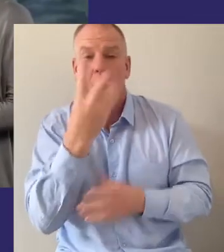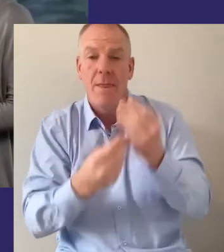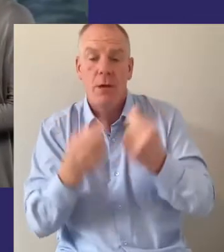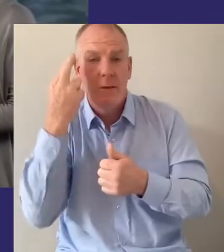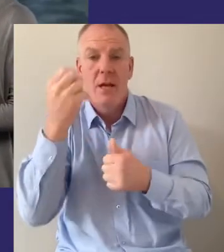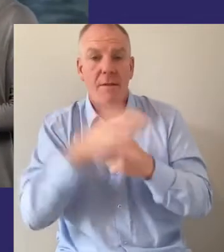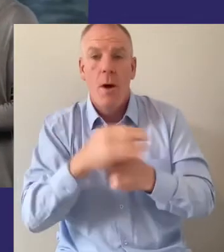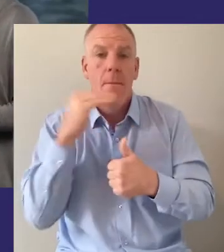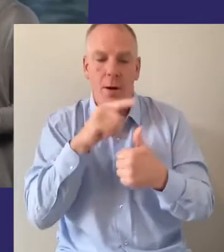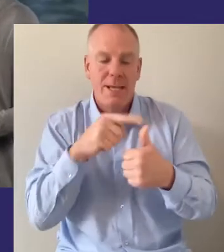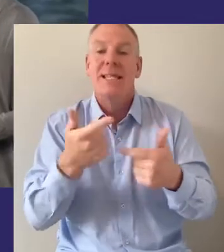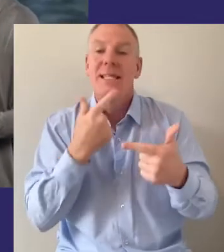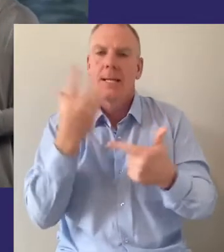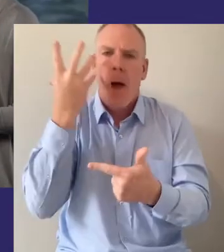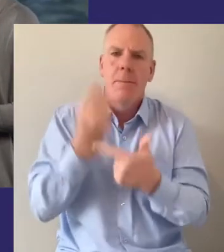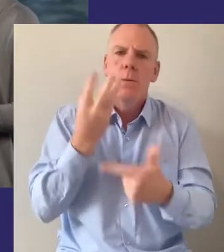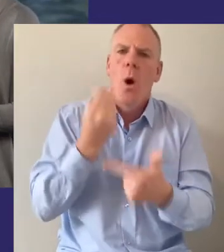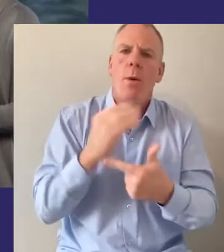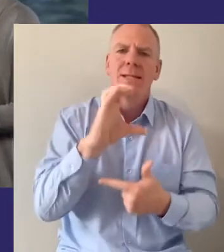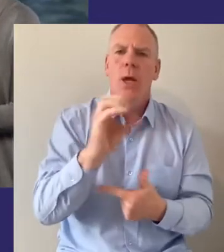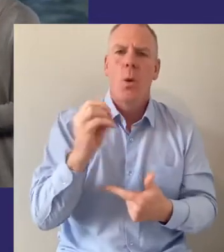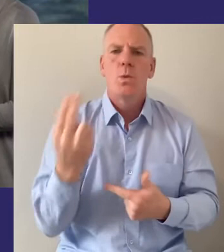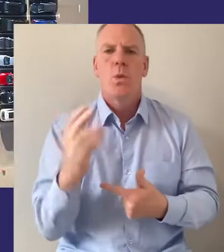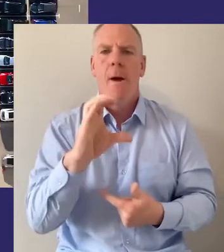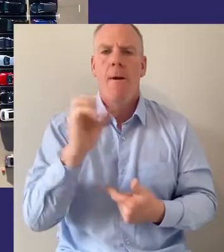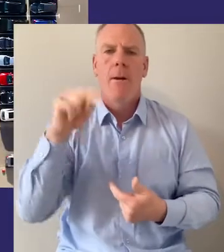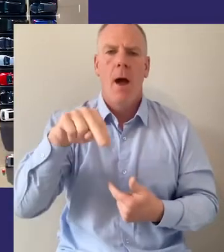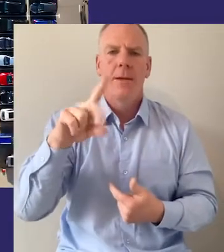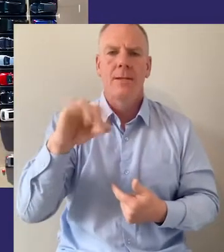The second one is they absorb carbon dioxide from the environment. Something that everybody